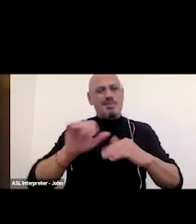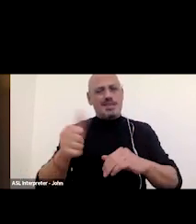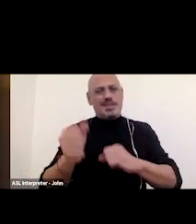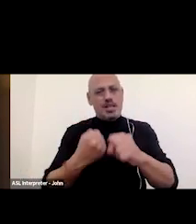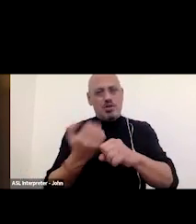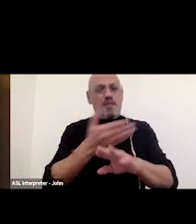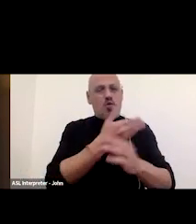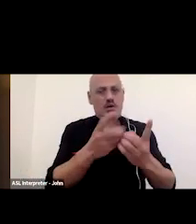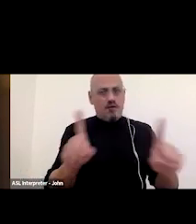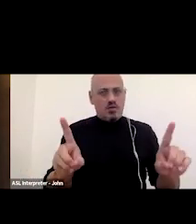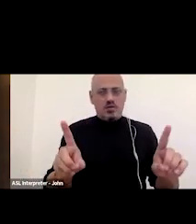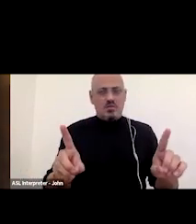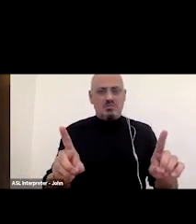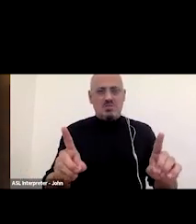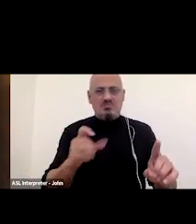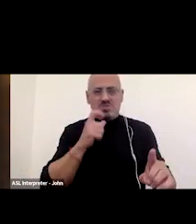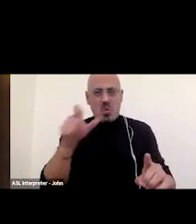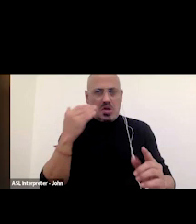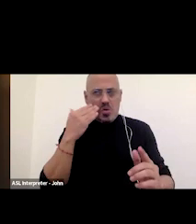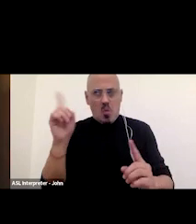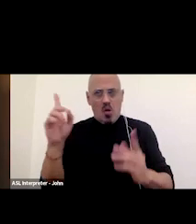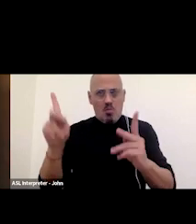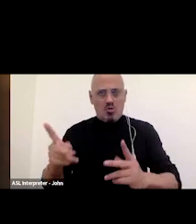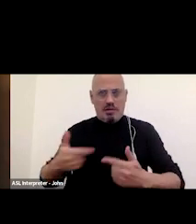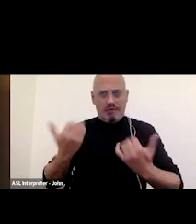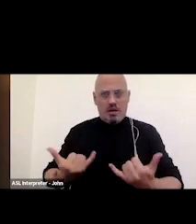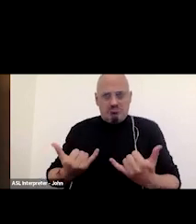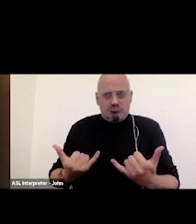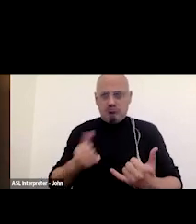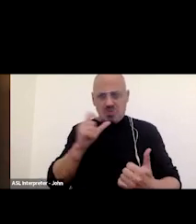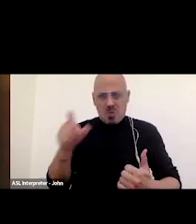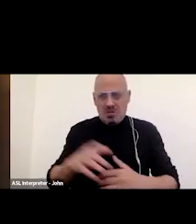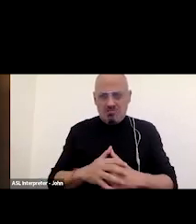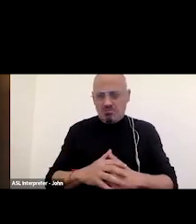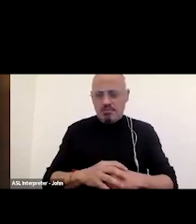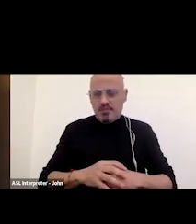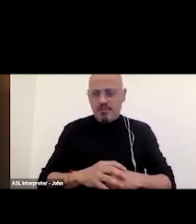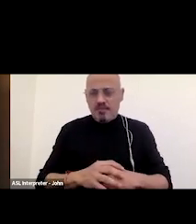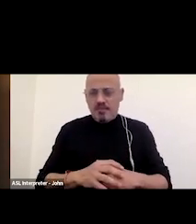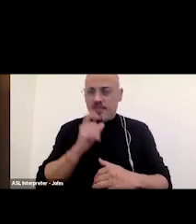But you don't have to know where that person is now, you don't have to talk to them,